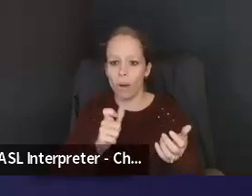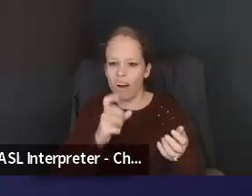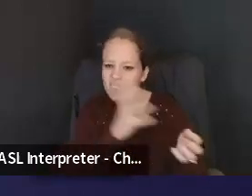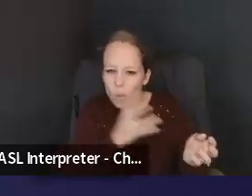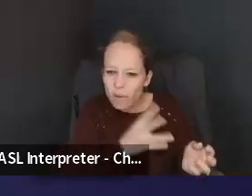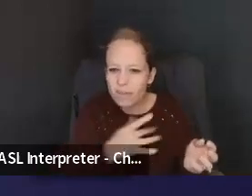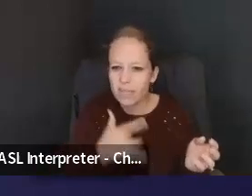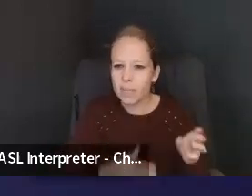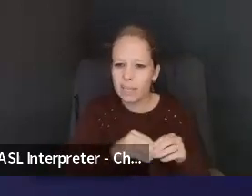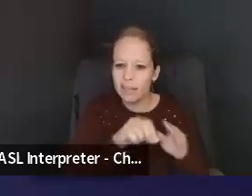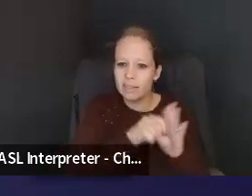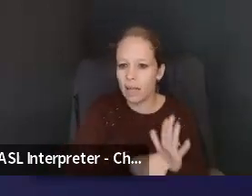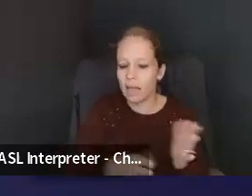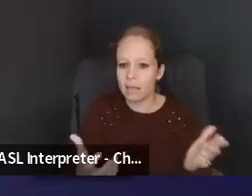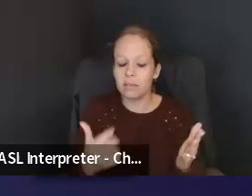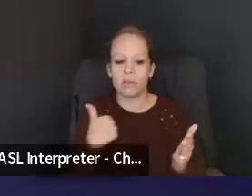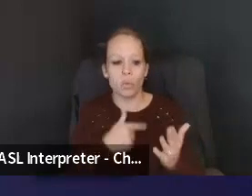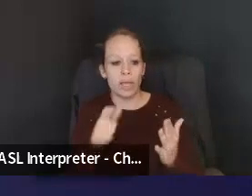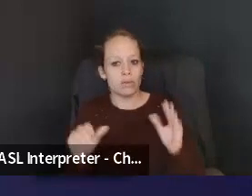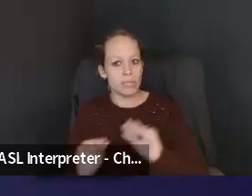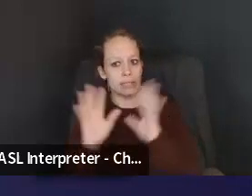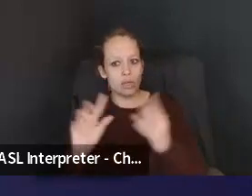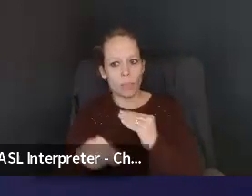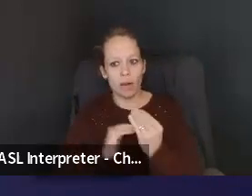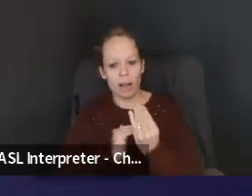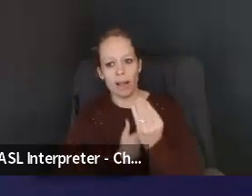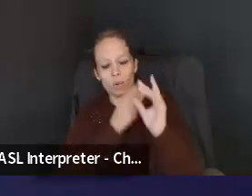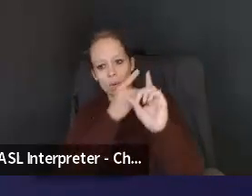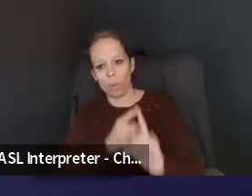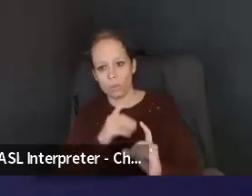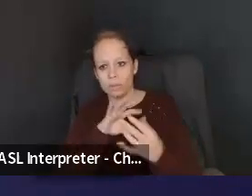be very clear what our aims are as they relate to that need. What are our goals? What are our